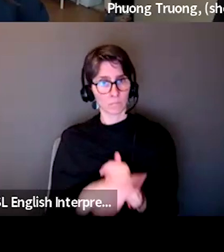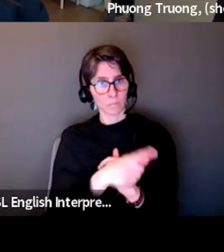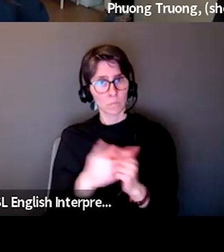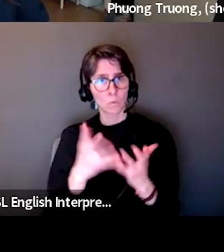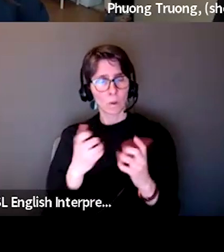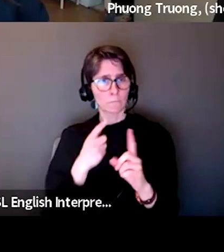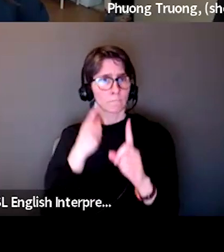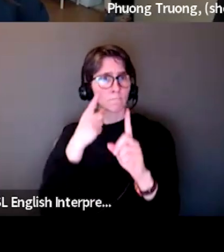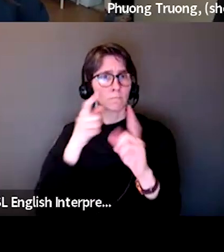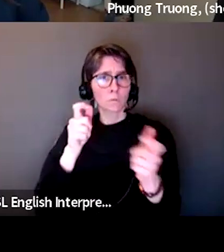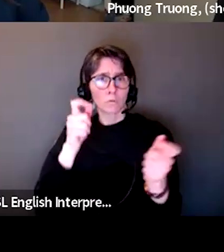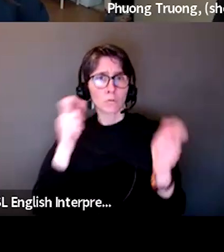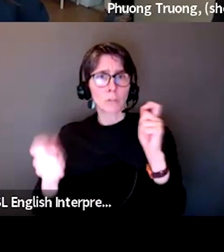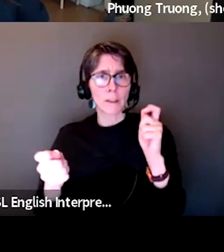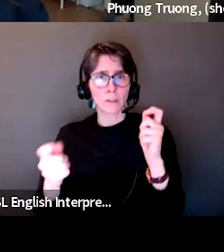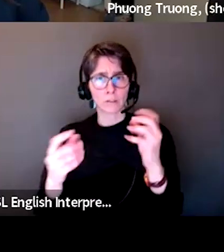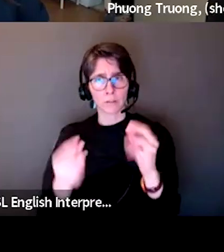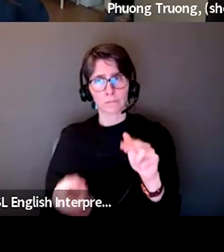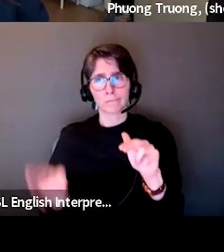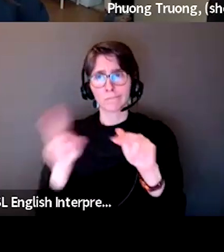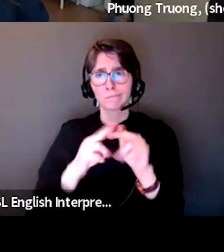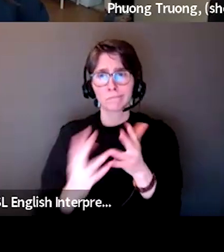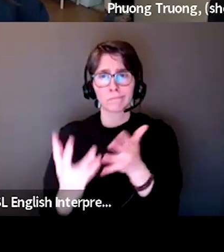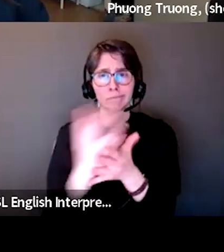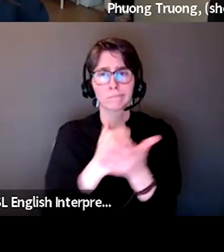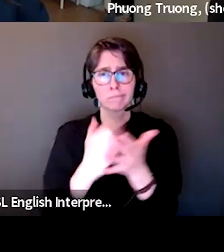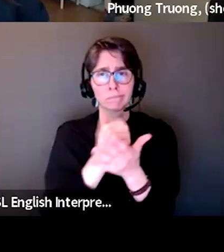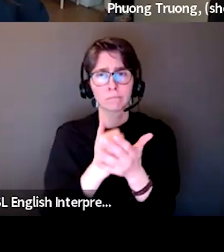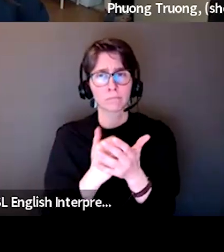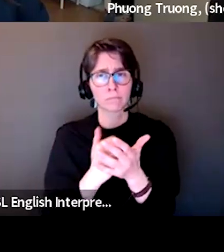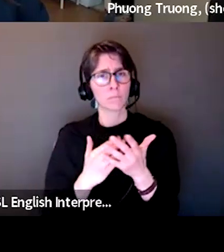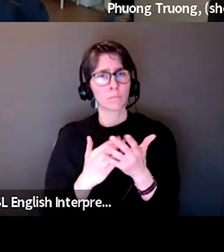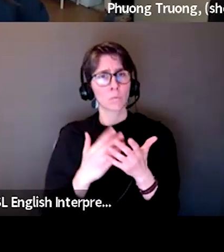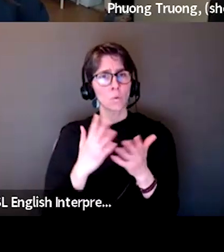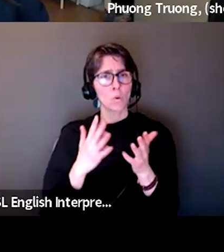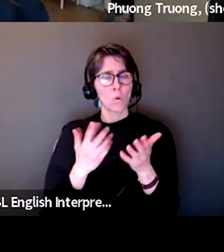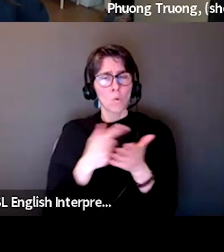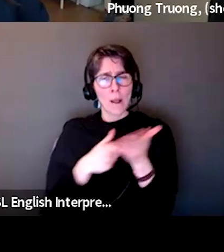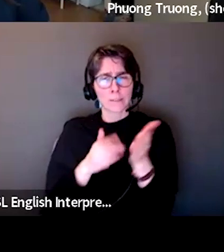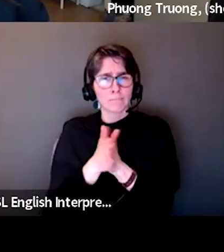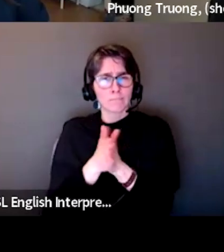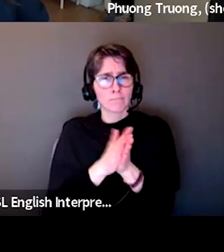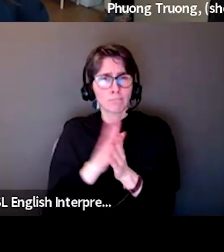of compensation equity at your firms? Can you share any examples of what's worked, or maybe